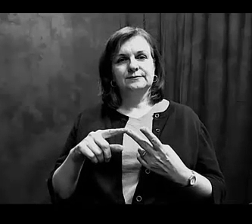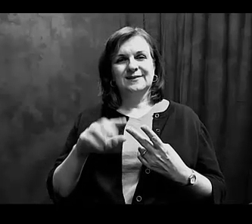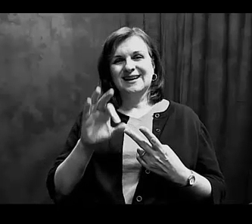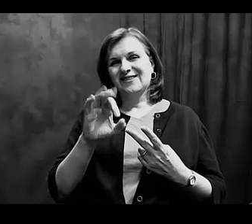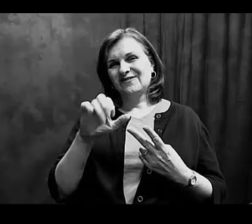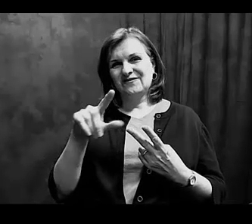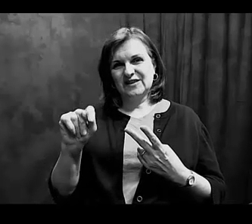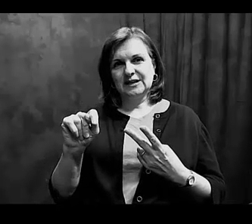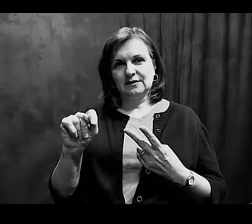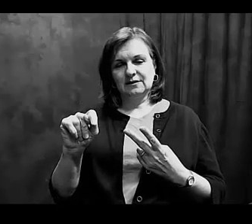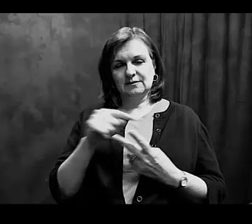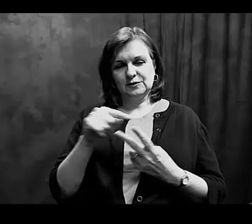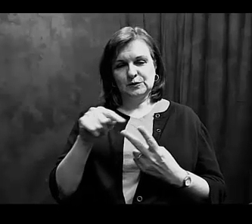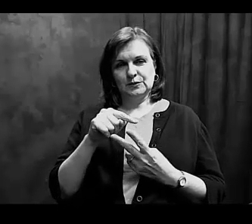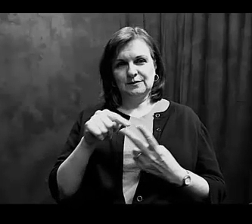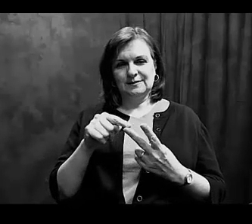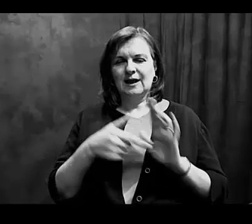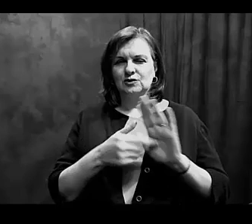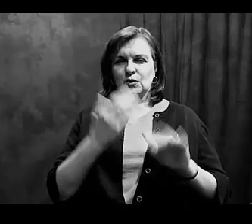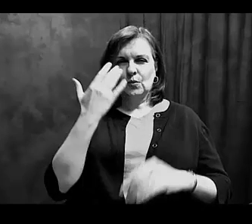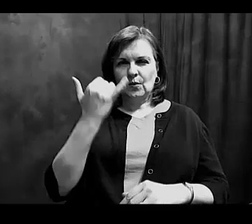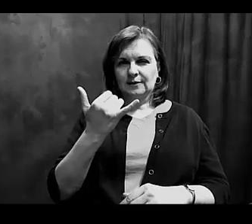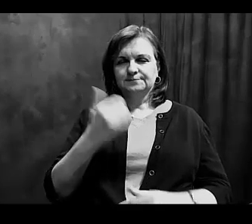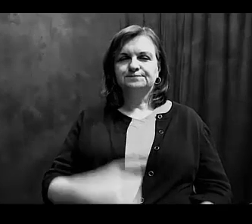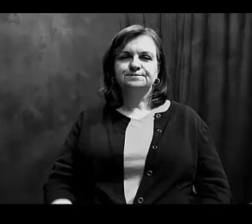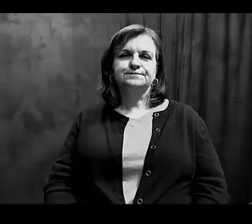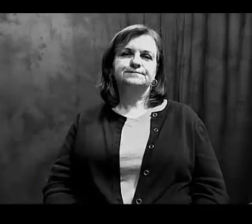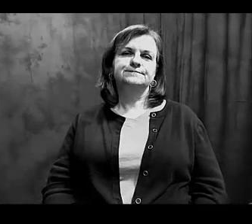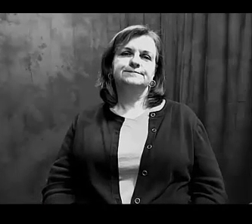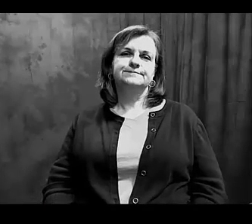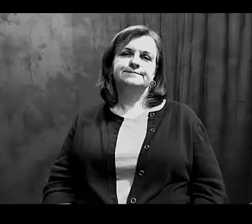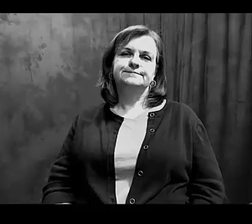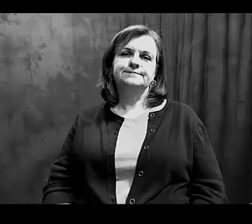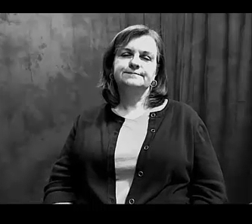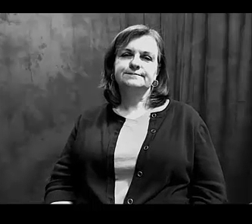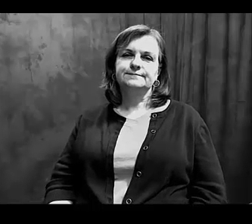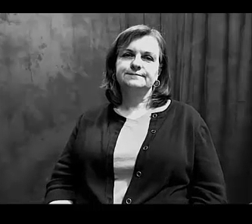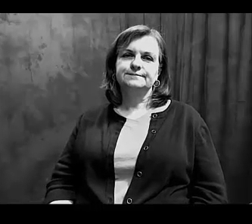and their feet and I'll show you why!